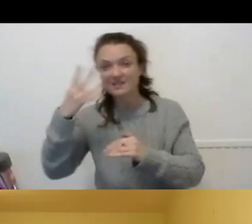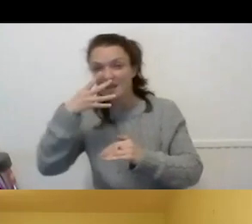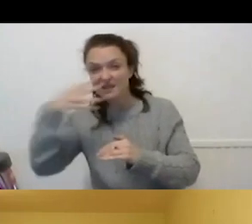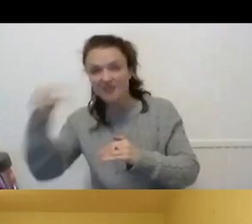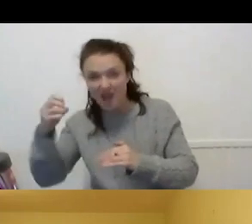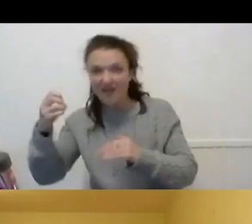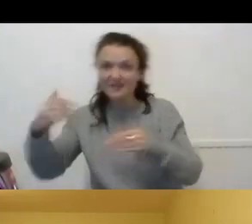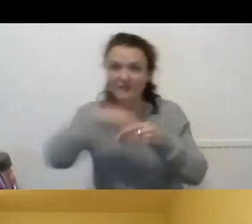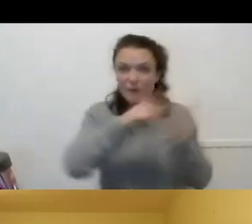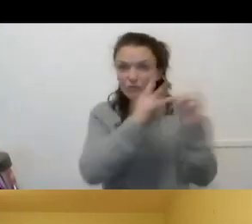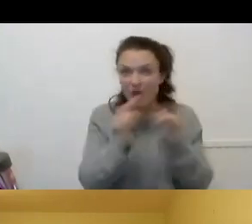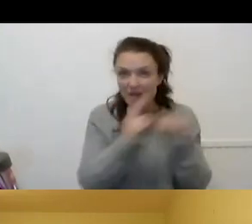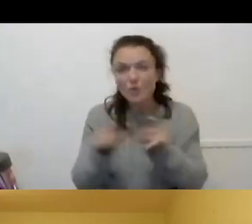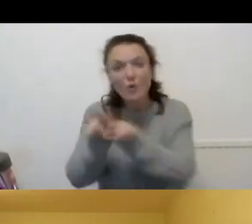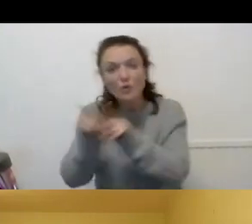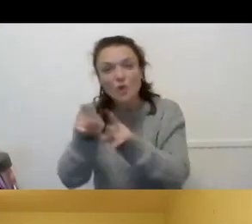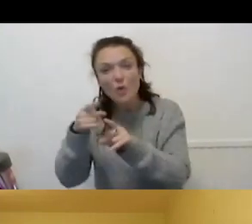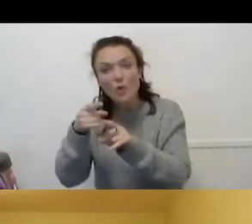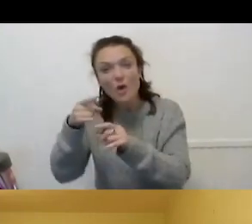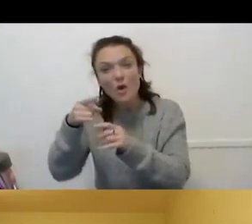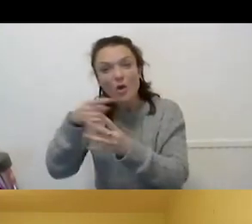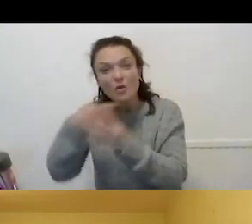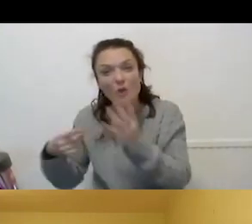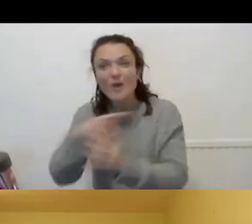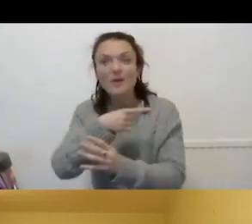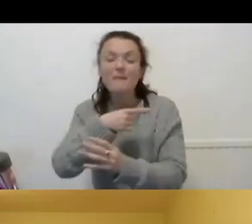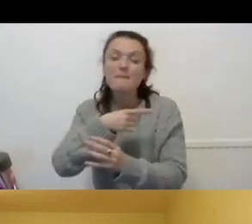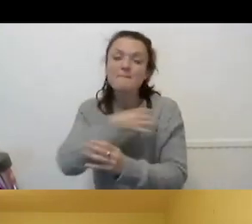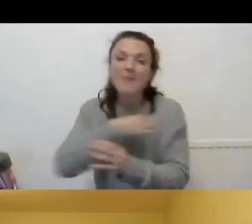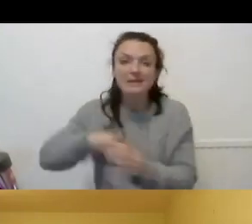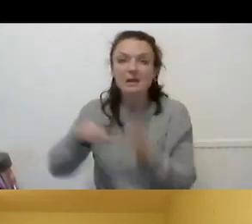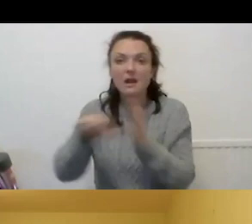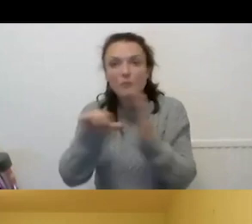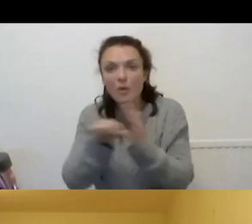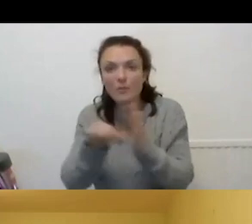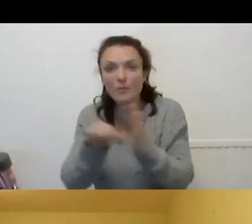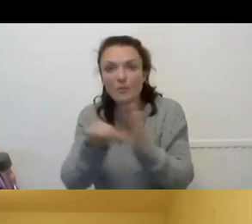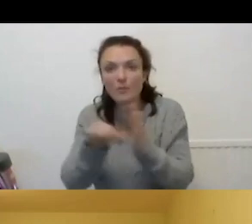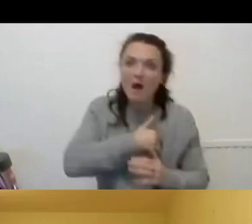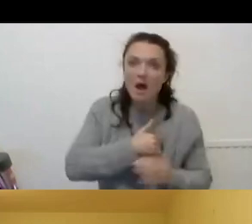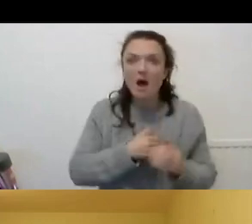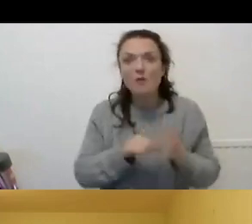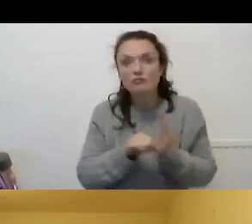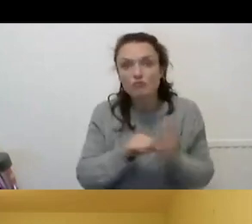who have medical problems, such as diabetes, such as heart disease, such as lung problems, as well,